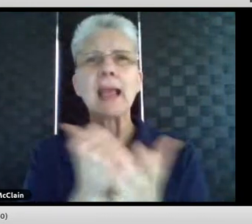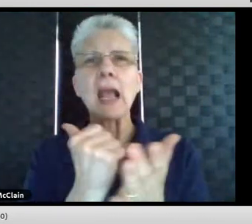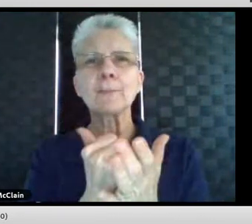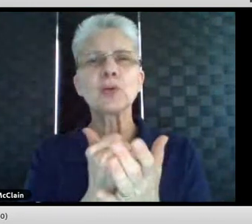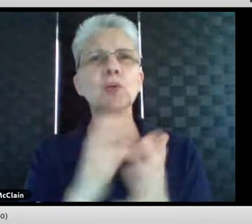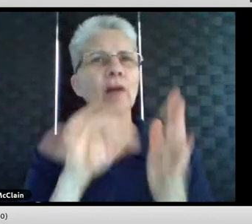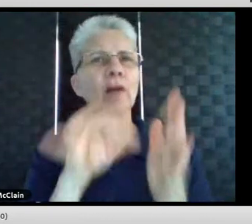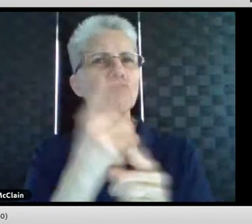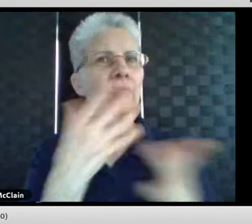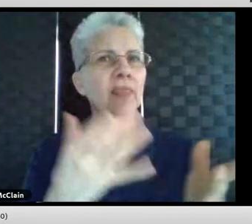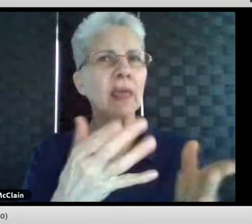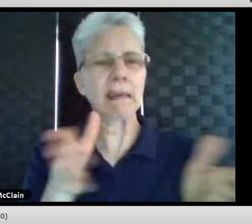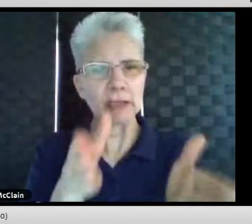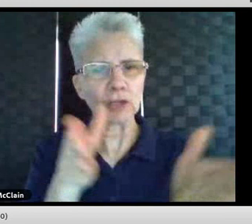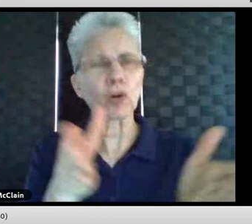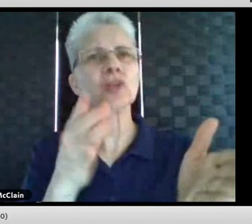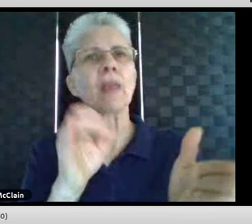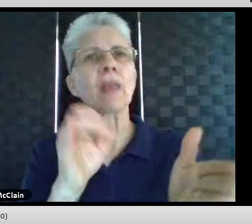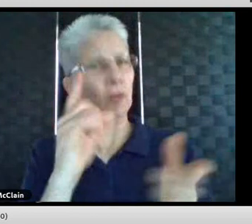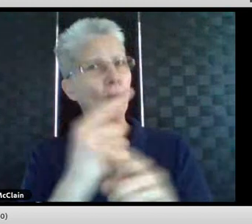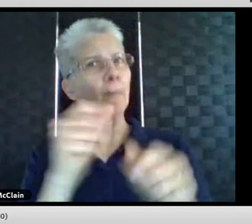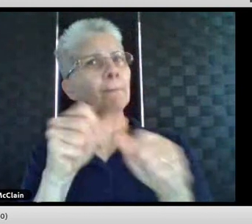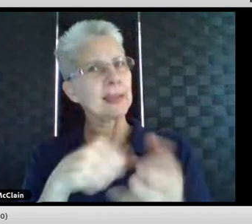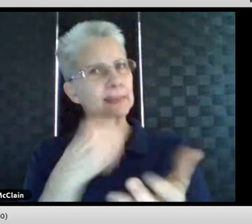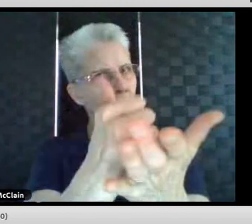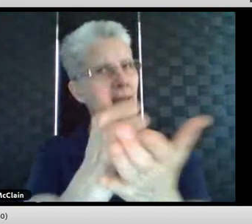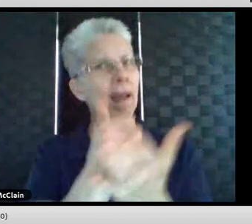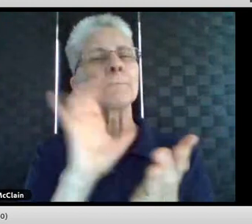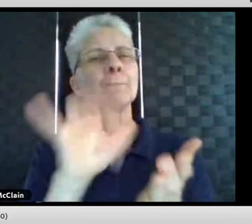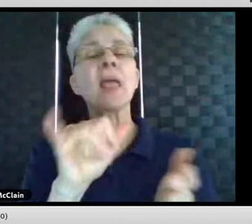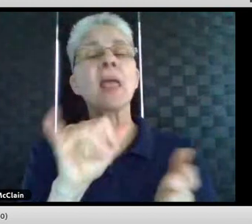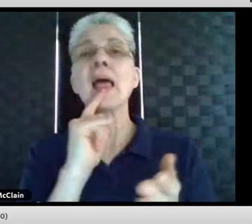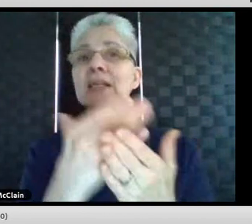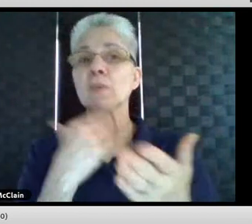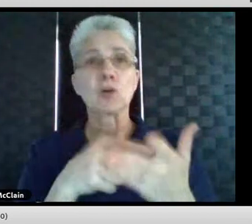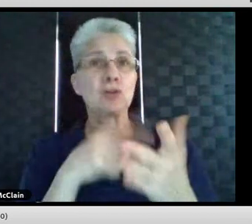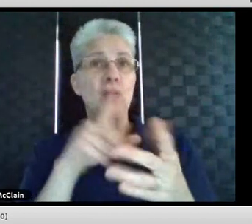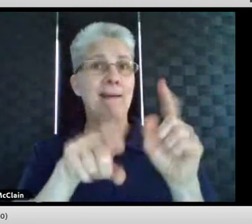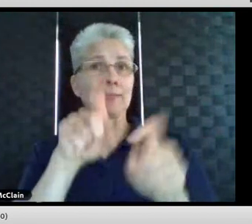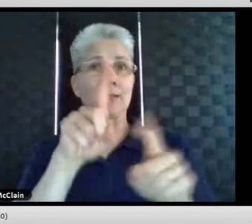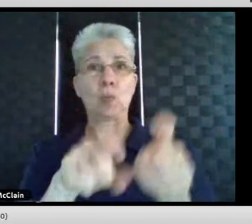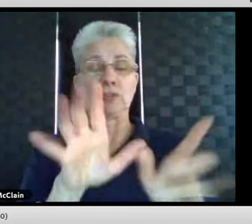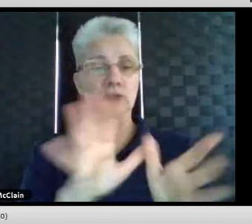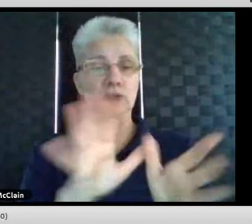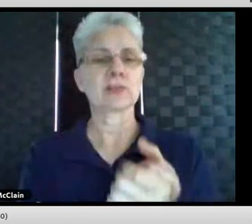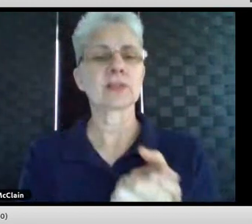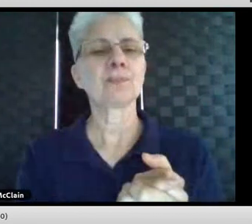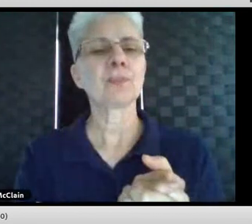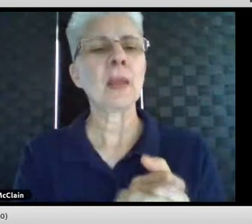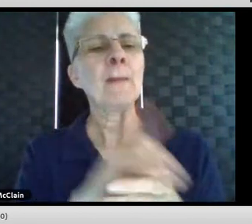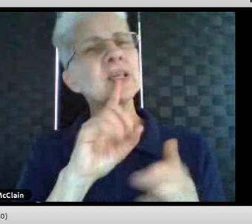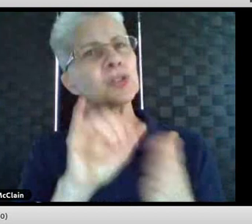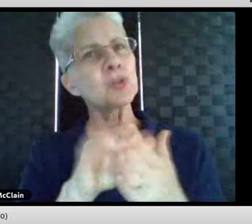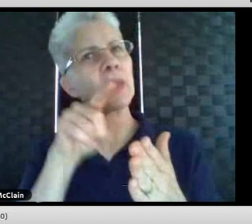once they, you know, come up to the desk, and that's even before you start asking them questions. You know, make sure that they feel important,